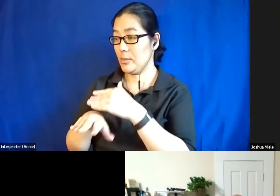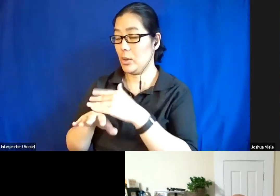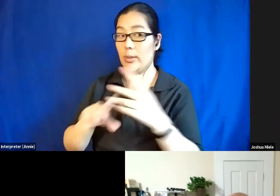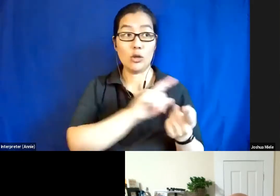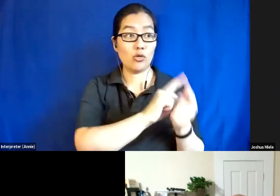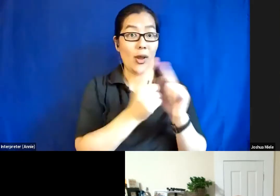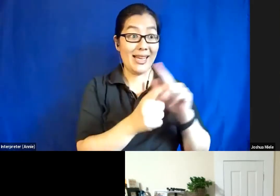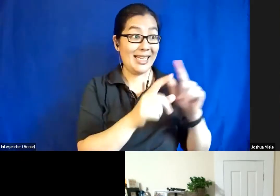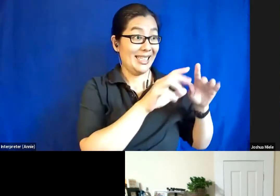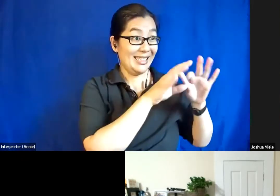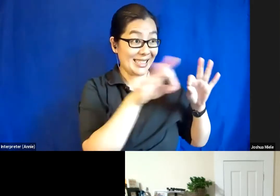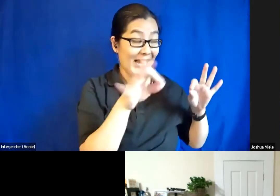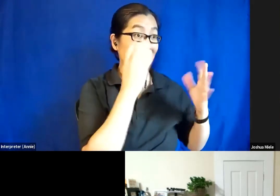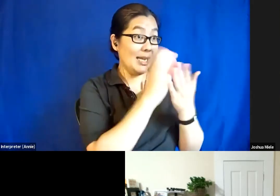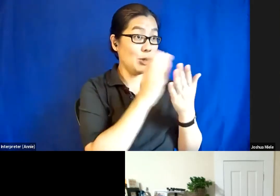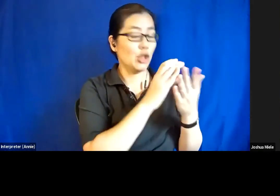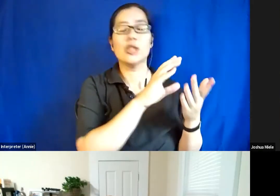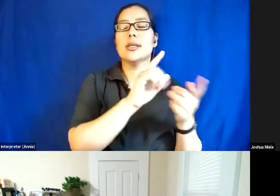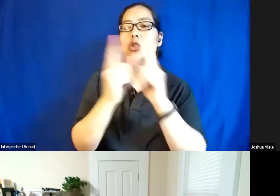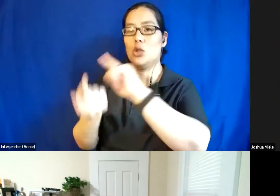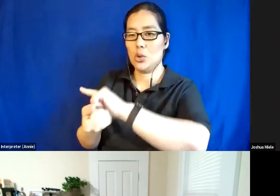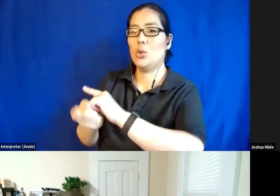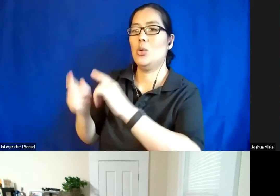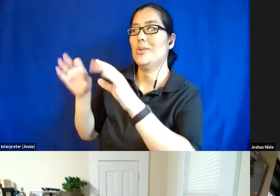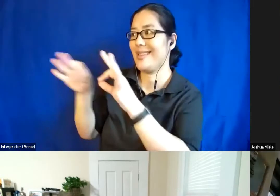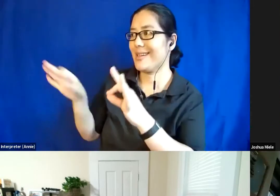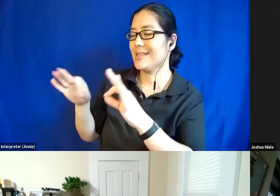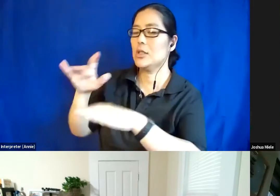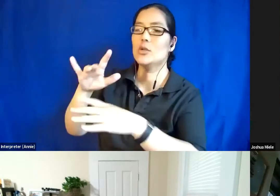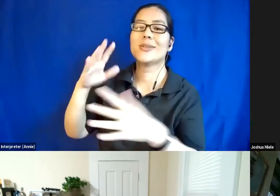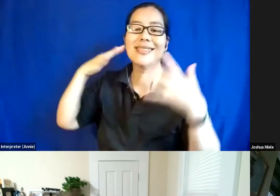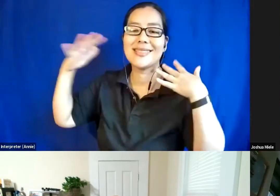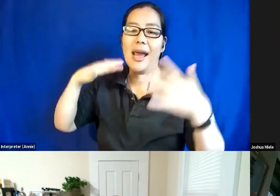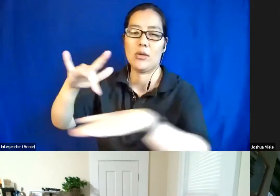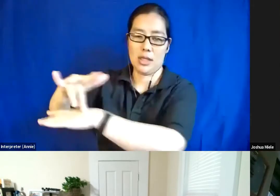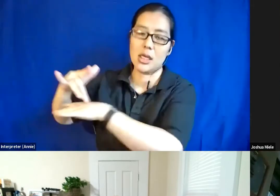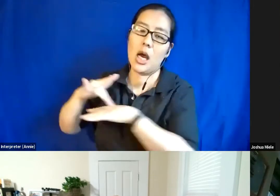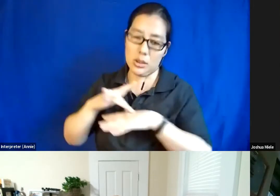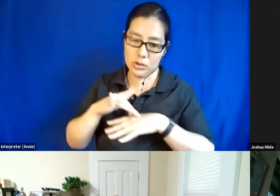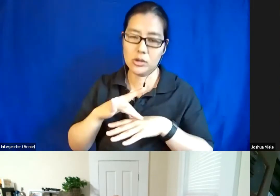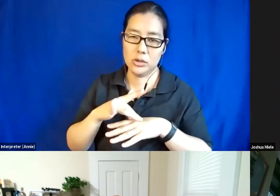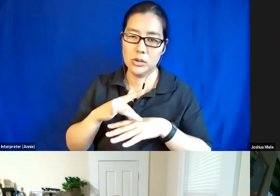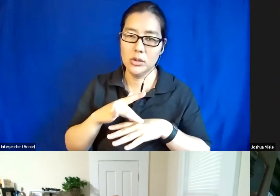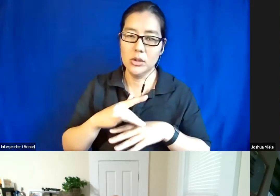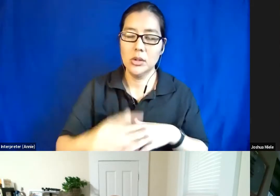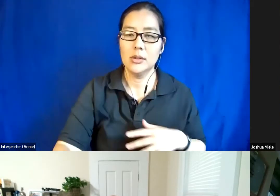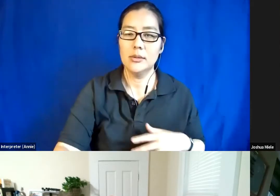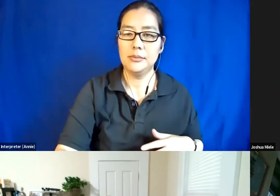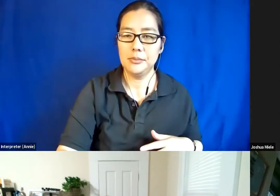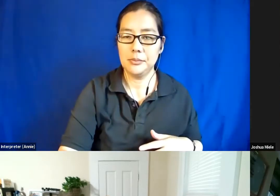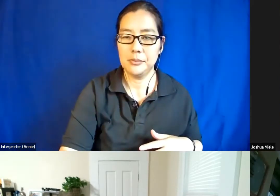building blocks of comics into sound and touch. We do this by using